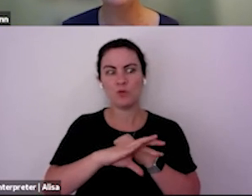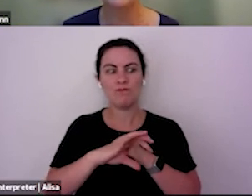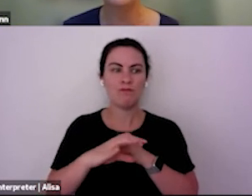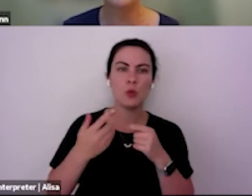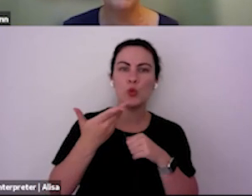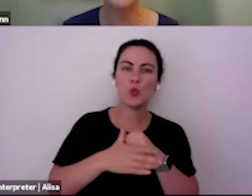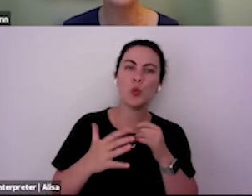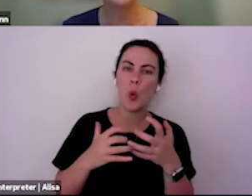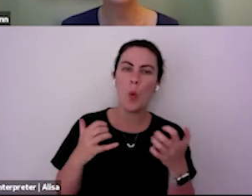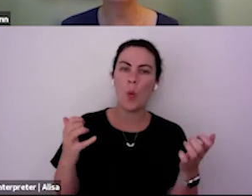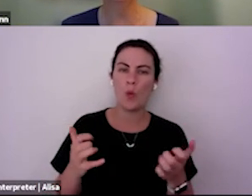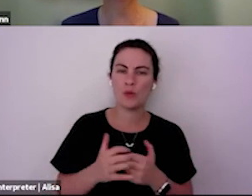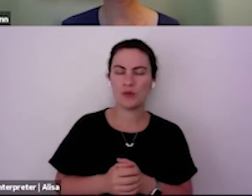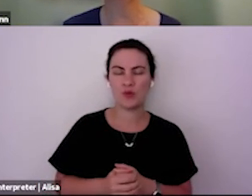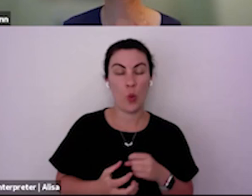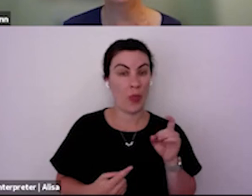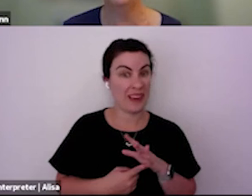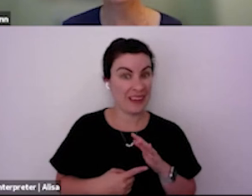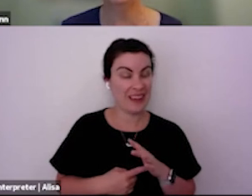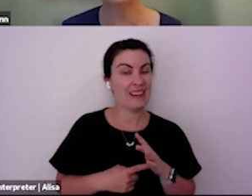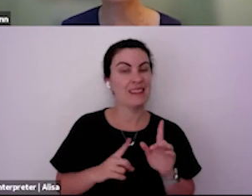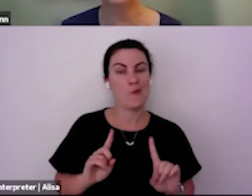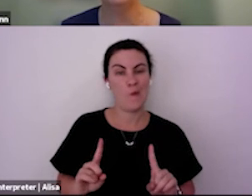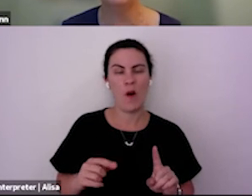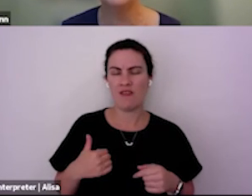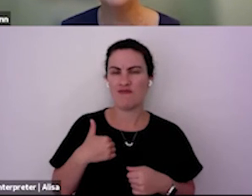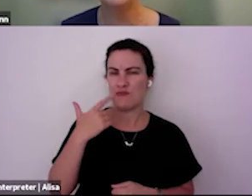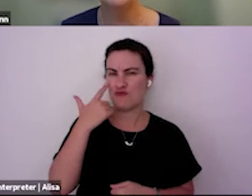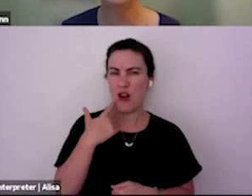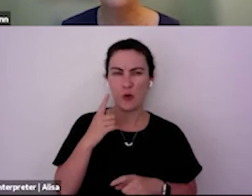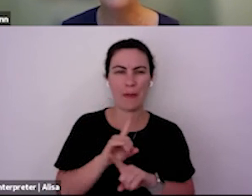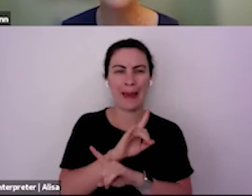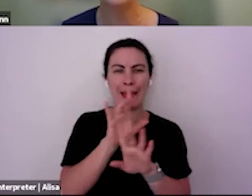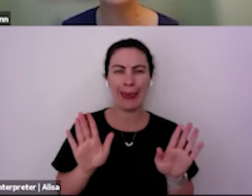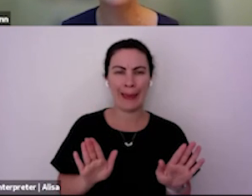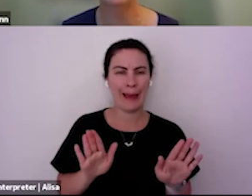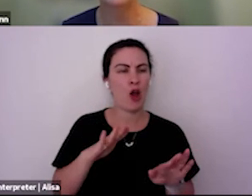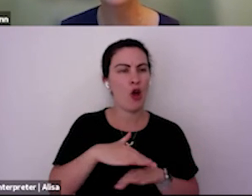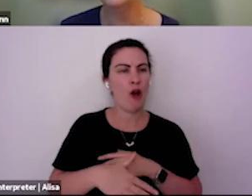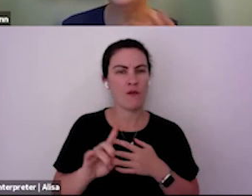for me is about being really clear about what you're trying to achieve, but digital, what